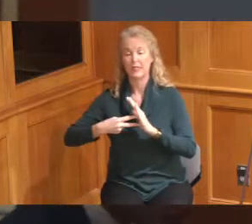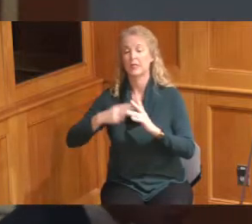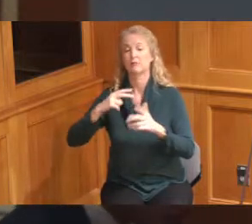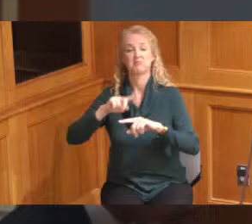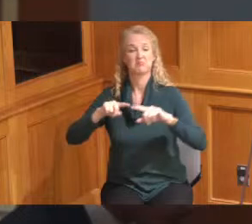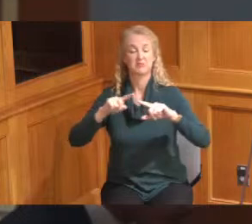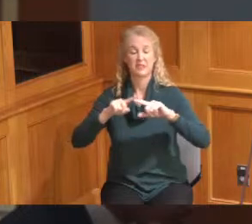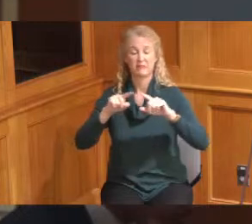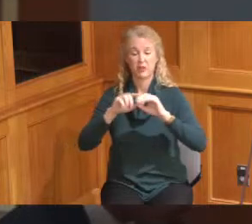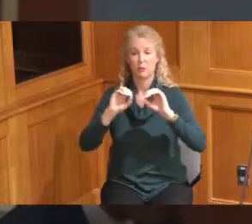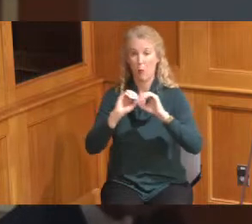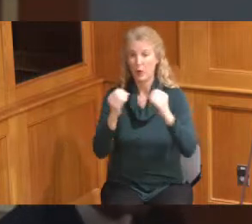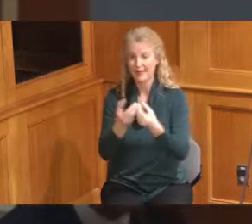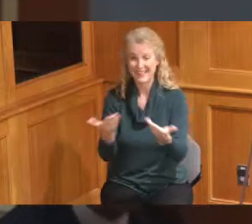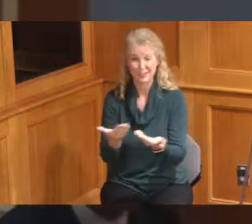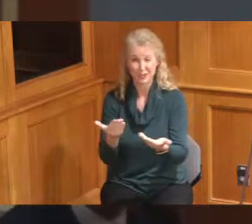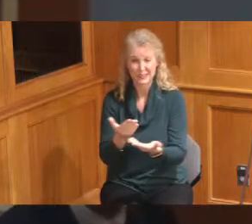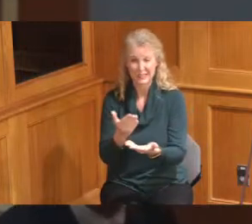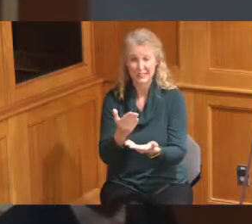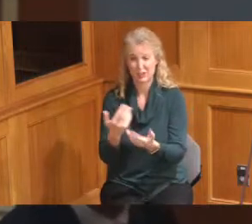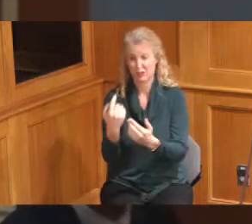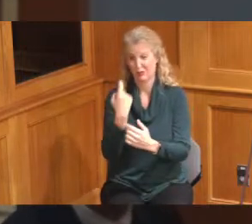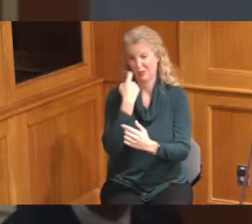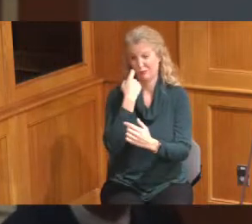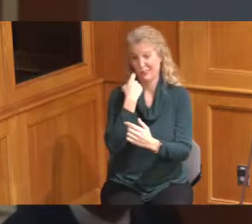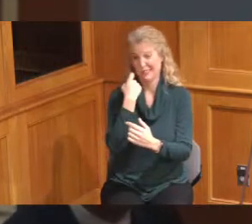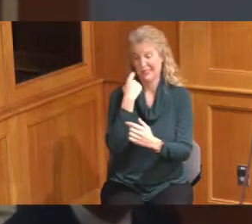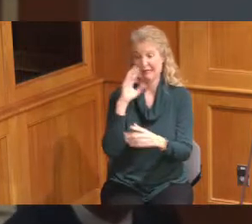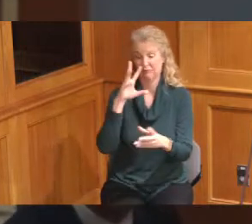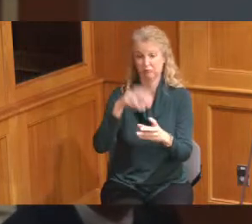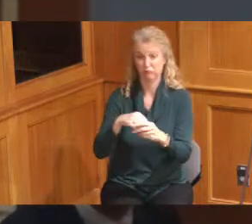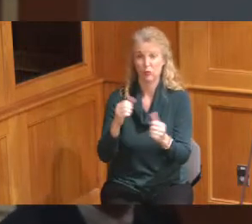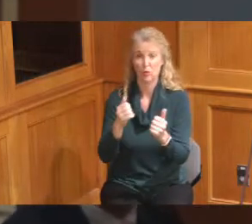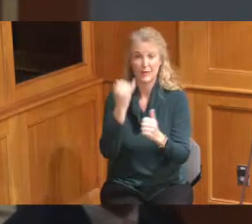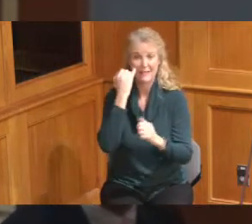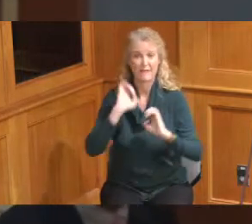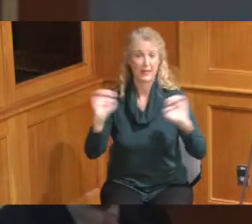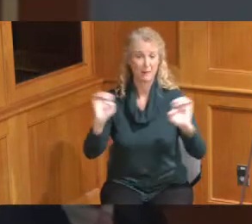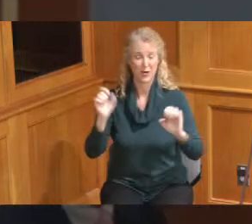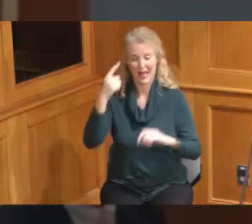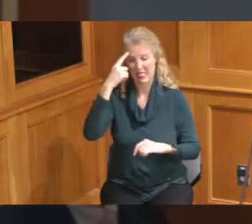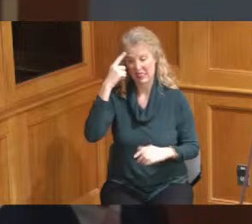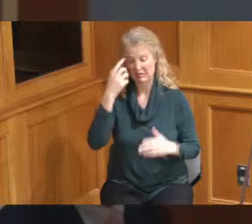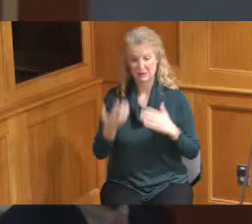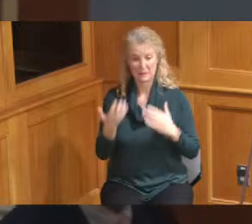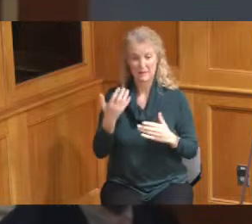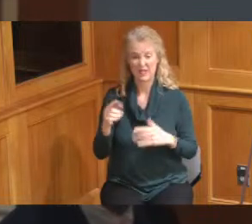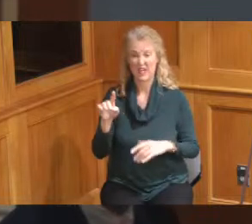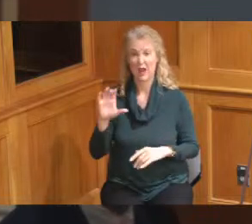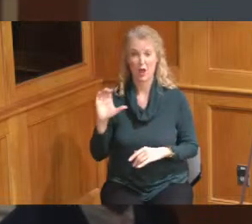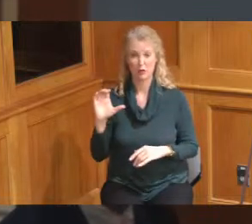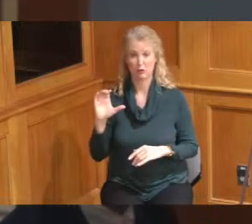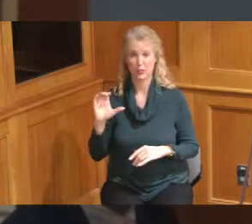disasters that we've recently started so we have probably close to 75 or 100 Community agencies